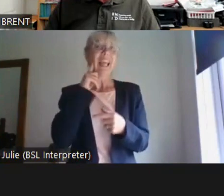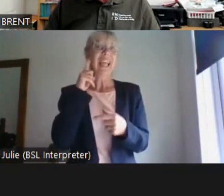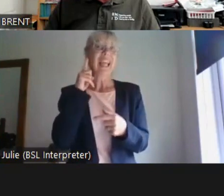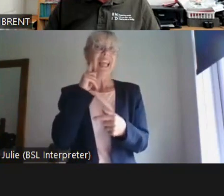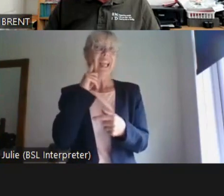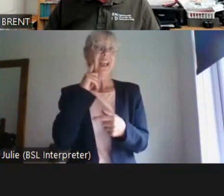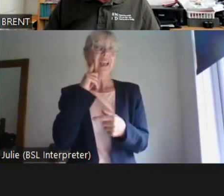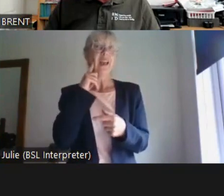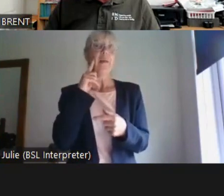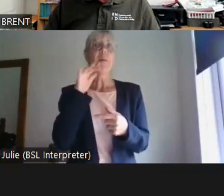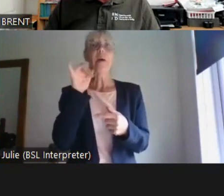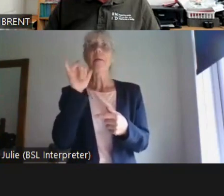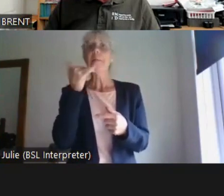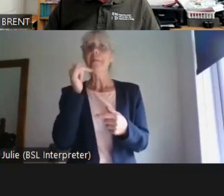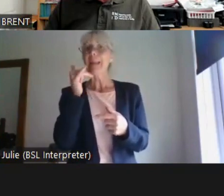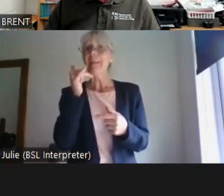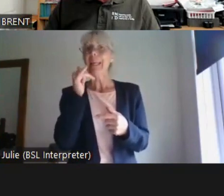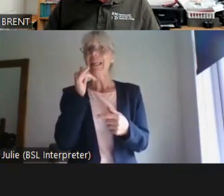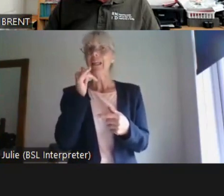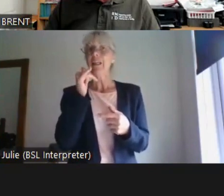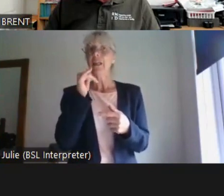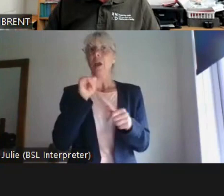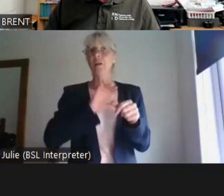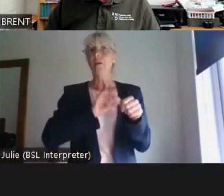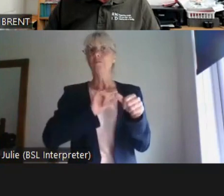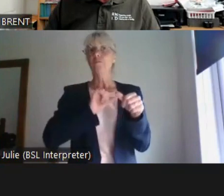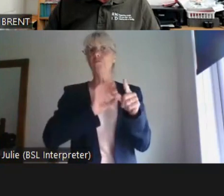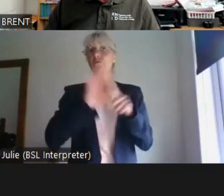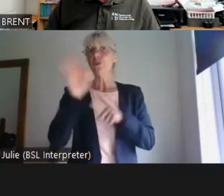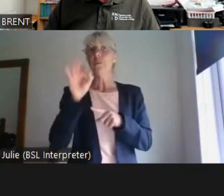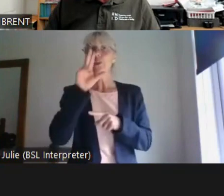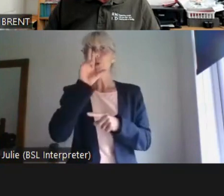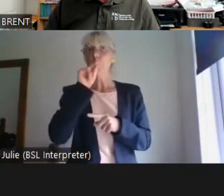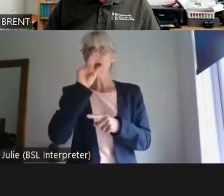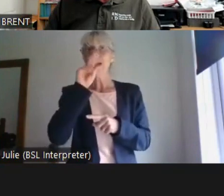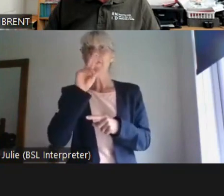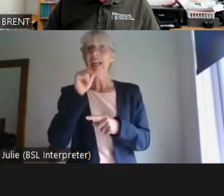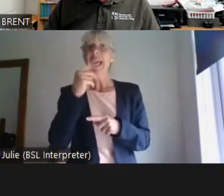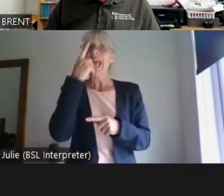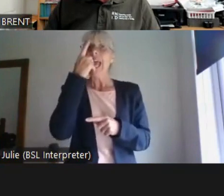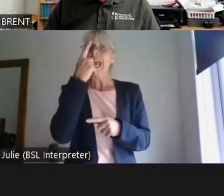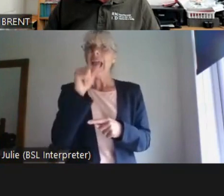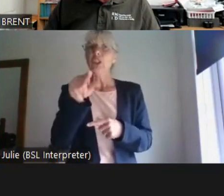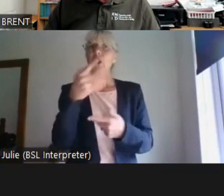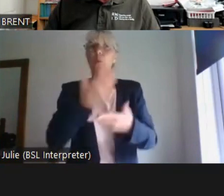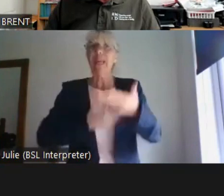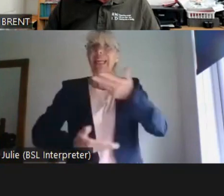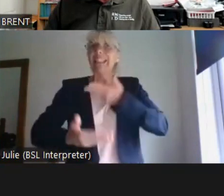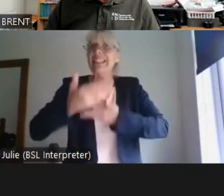between the age of 2 and 12 to give us an idea of the changes and when we should consider grommets